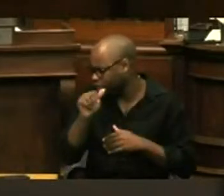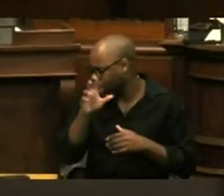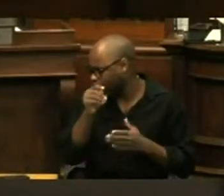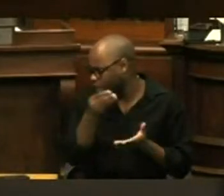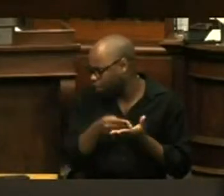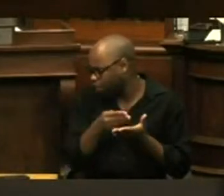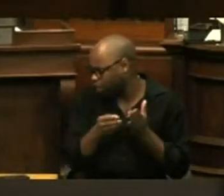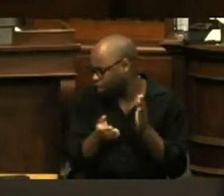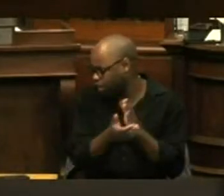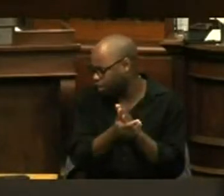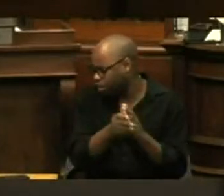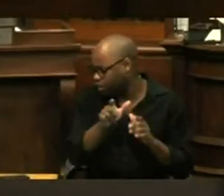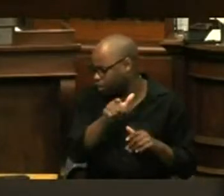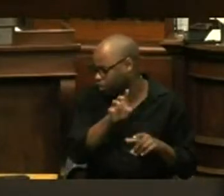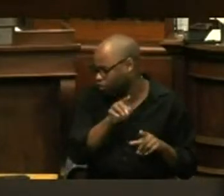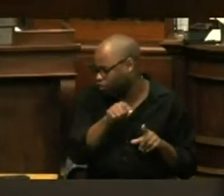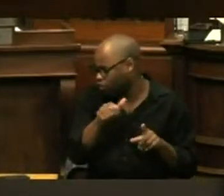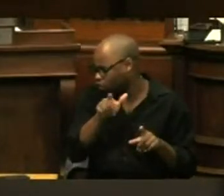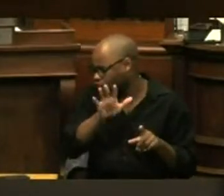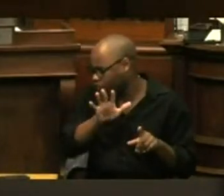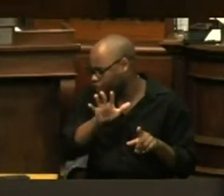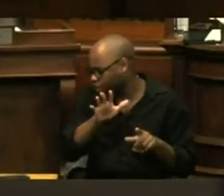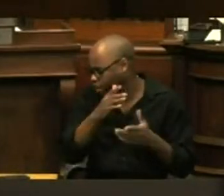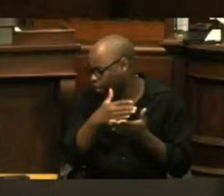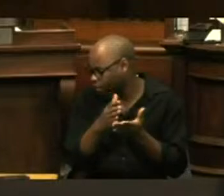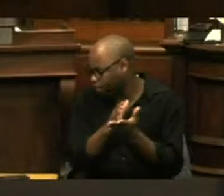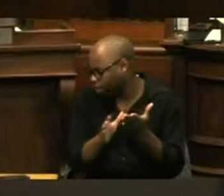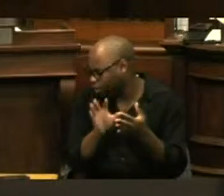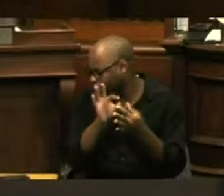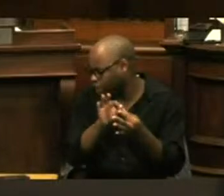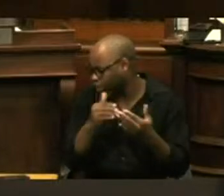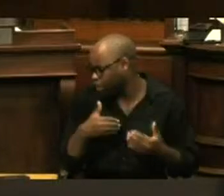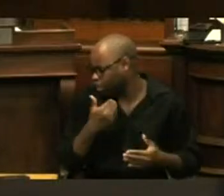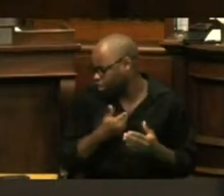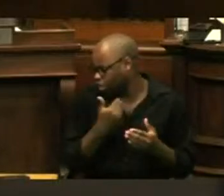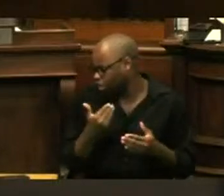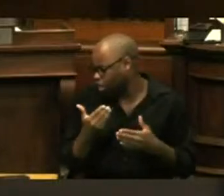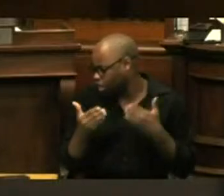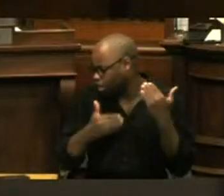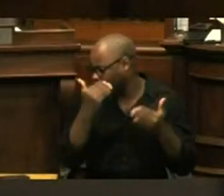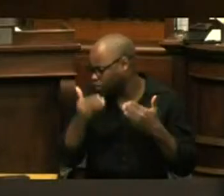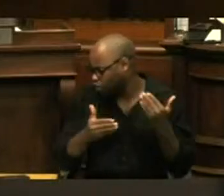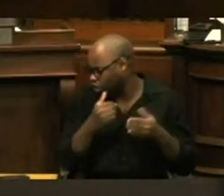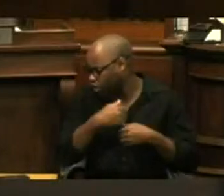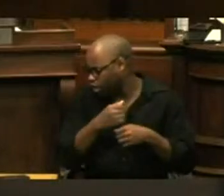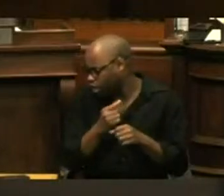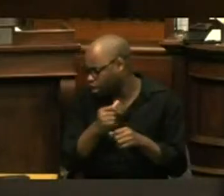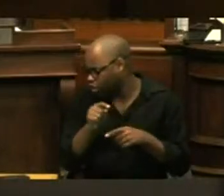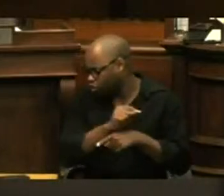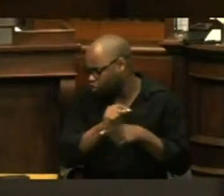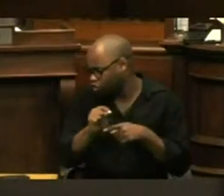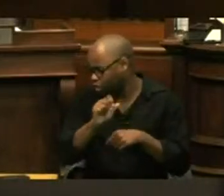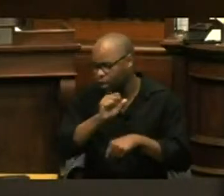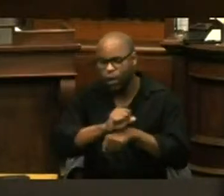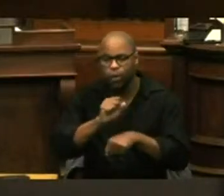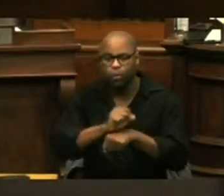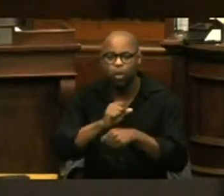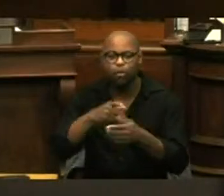American Rescue Plan Act funds and amending the 2024 budget relating to 20 2425. Budget